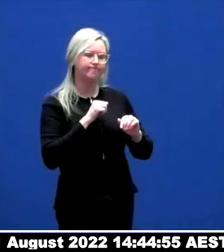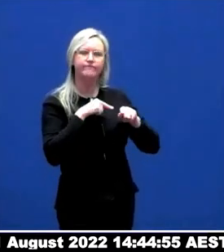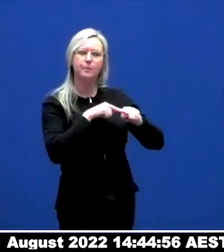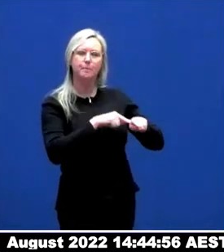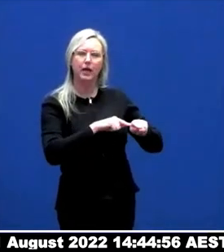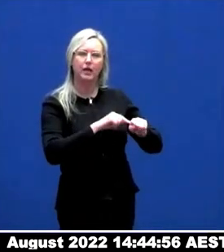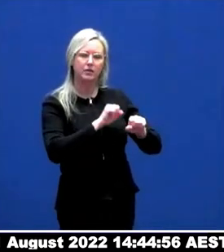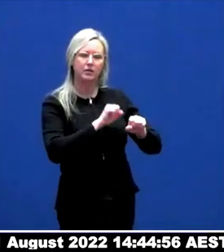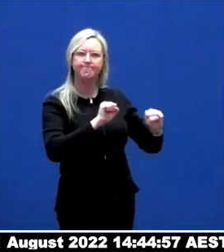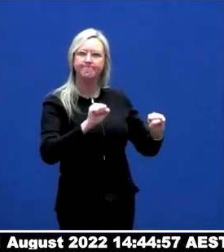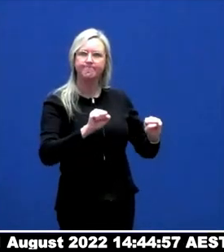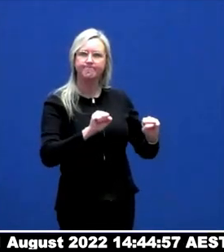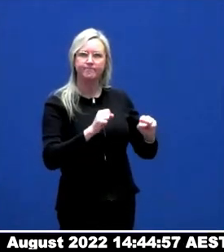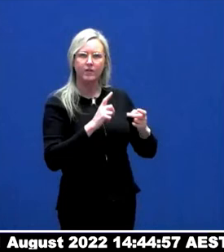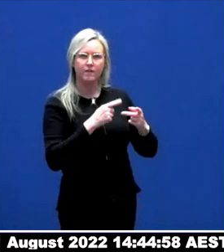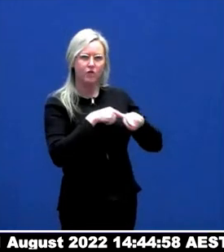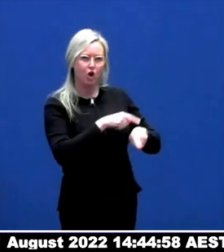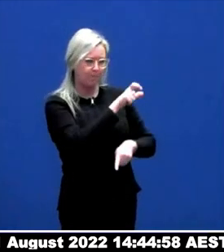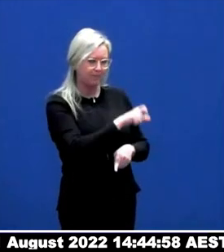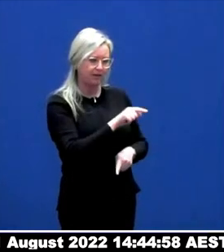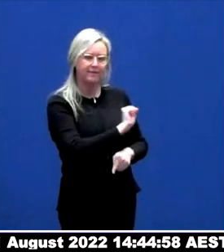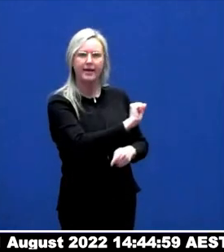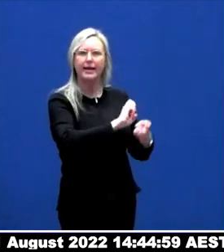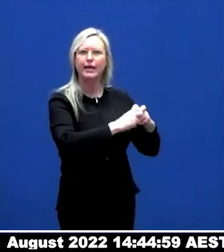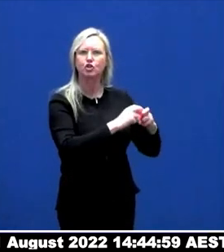particular participant, so resolving an issue for a particular participant.